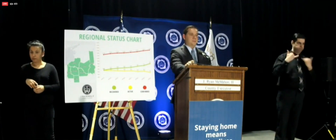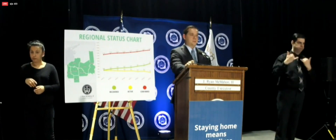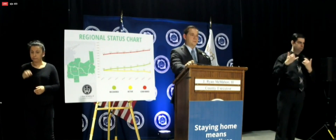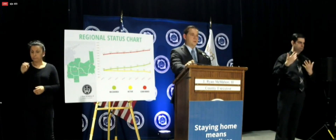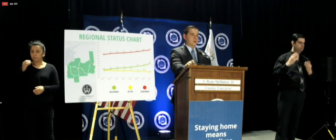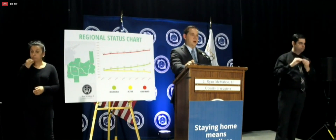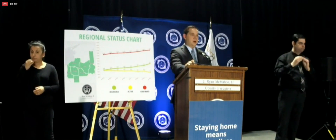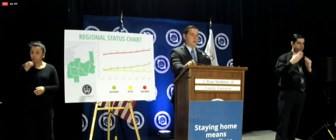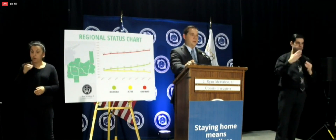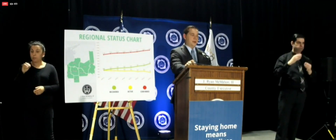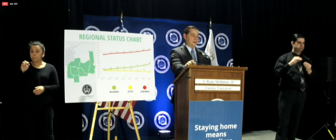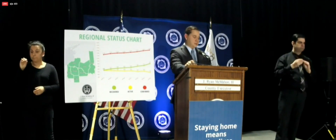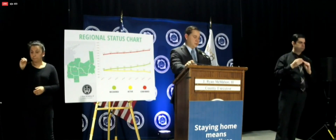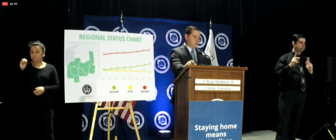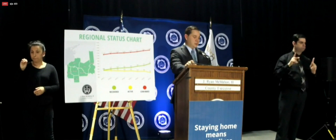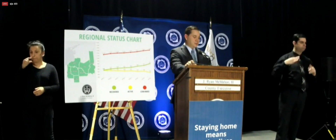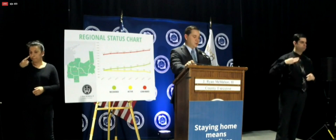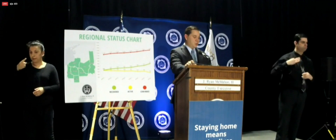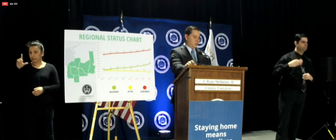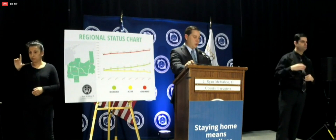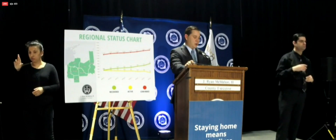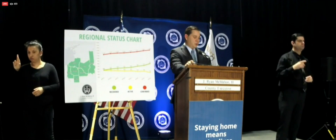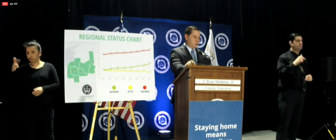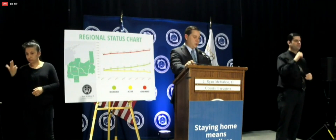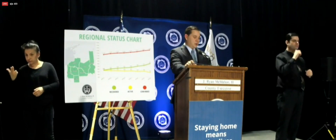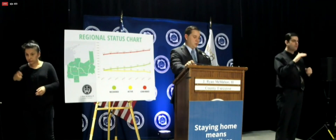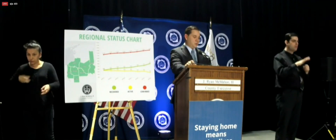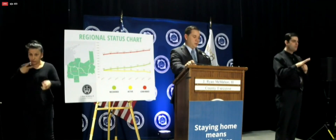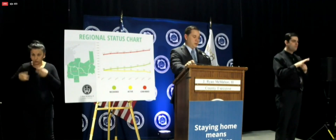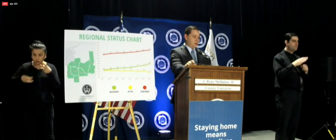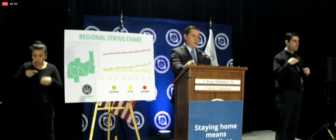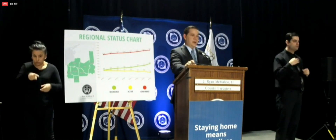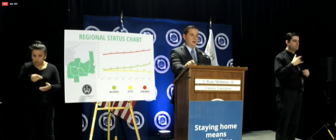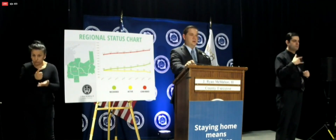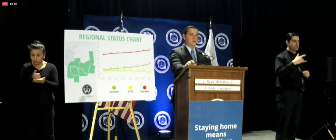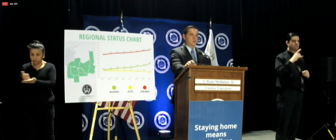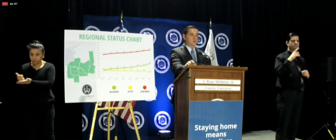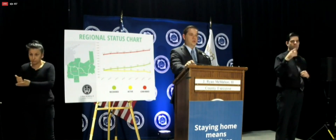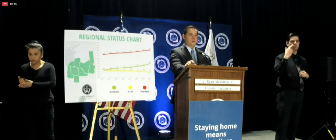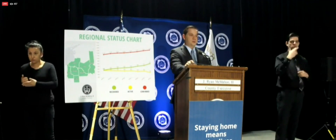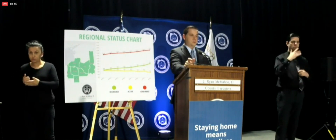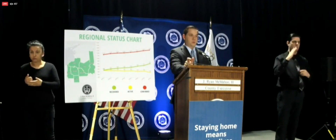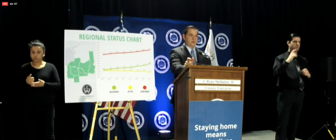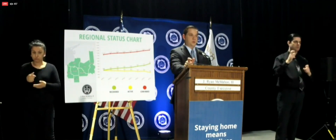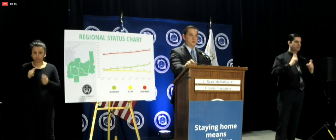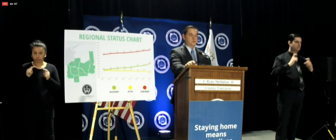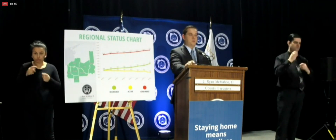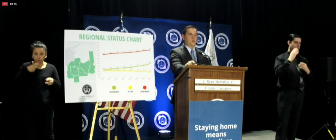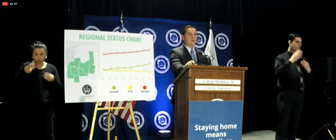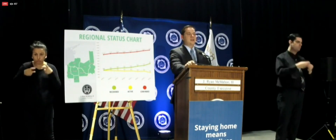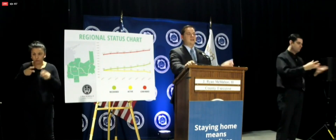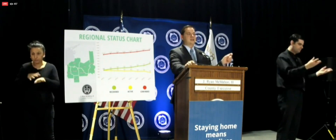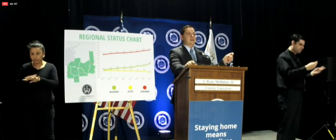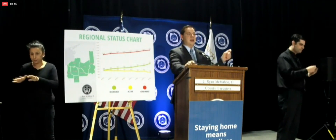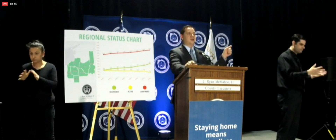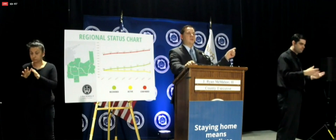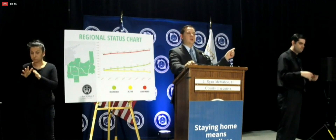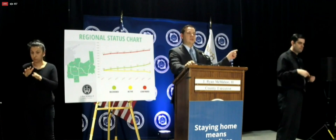SOMETIMES WE CAN GET BUSINESS TO LOCAL RESTAURANTS AS WELL THROUGH THAT WHEN THERE IS GAPS. BUT, THAT'S -- THAT'S GOING WELL.